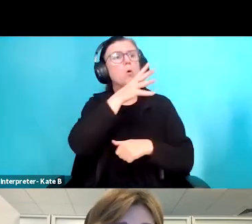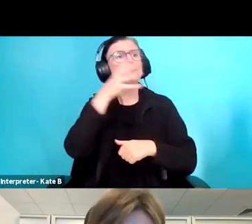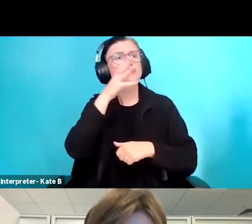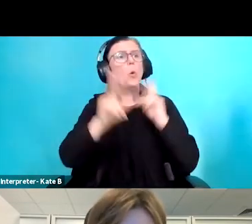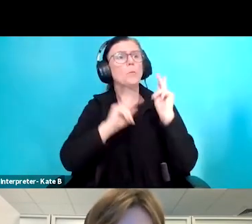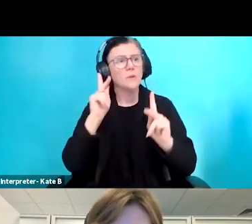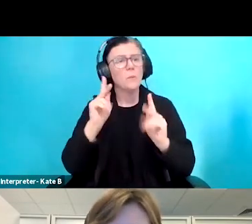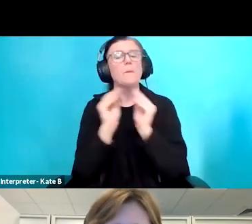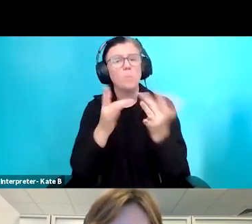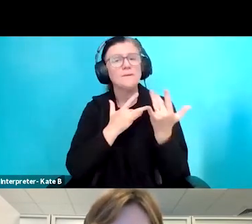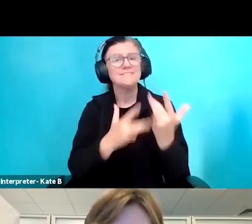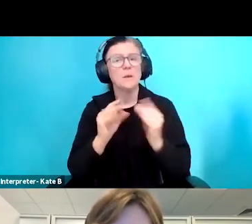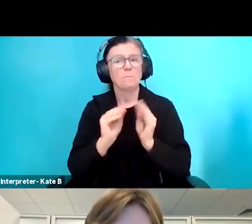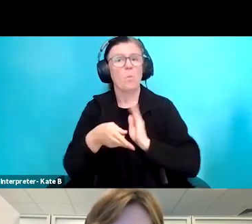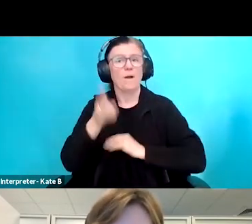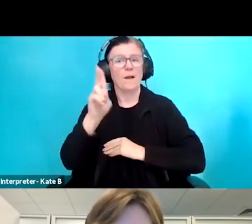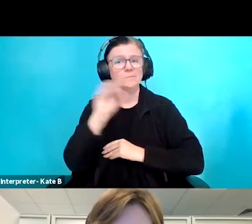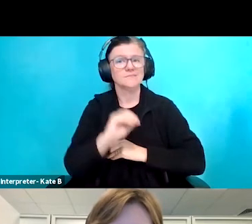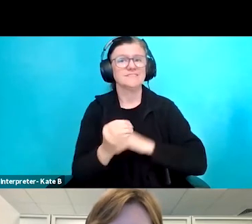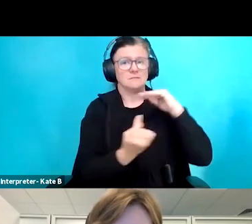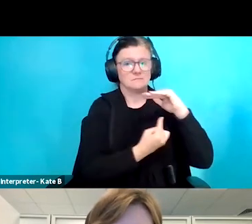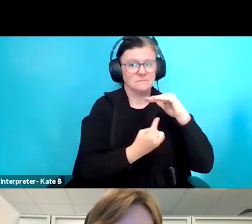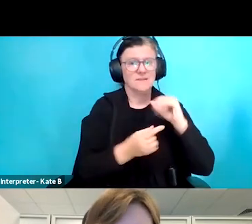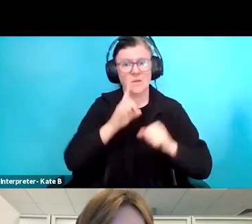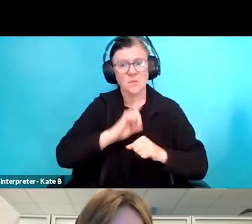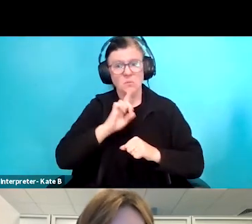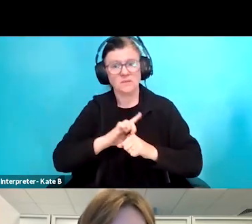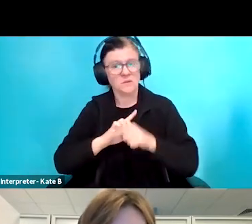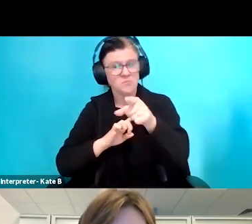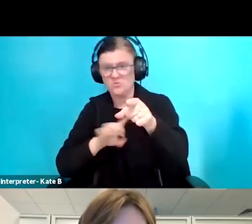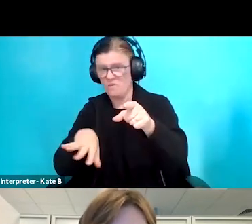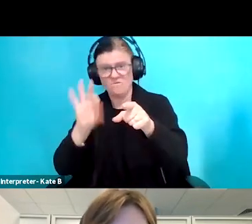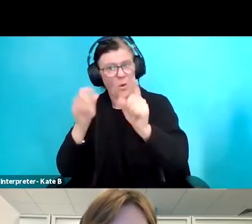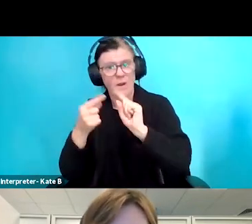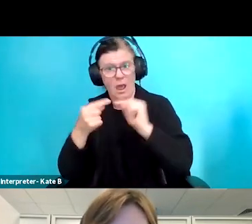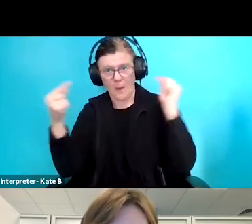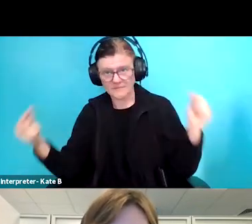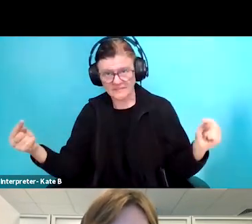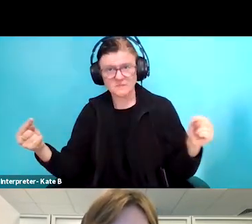likely to be social isolated and lonely but that’s not what you found in your studies. So as experts